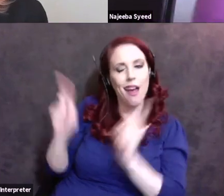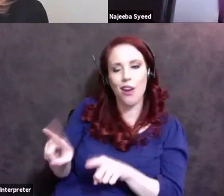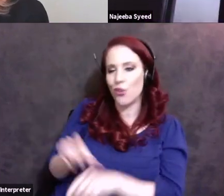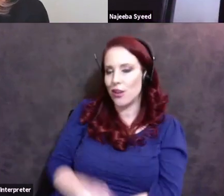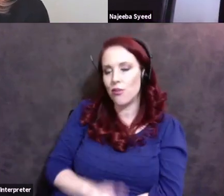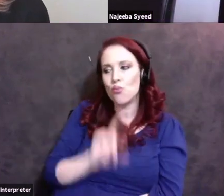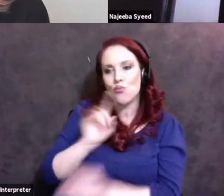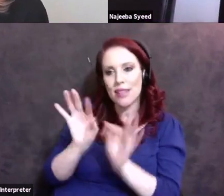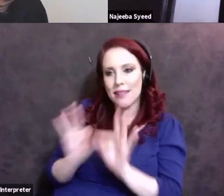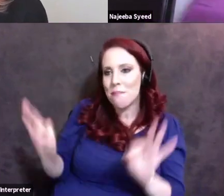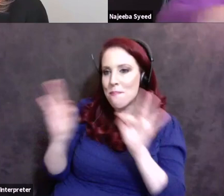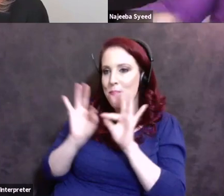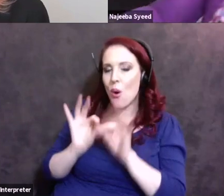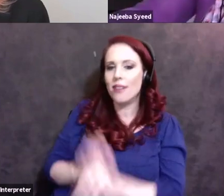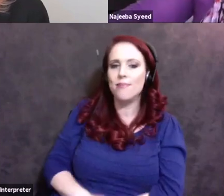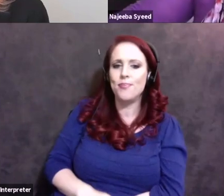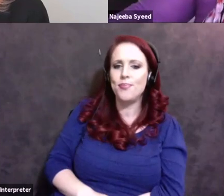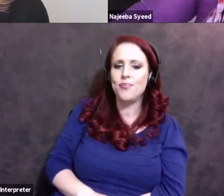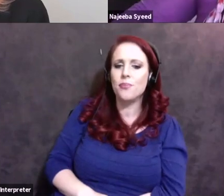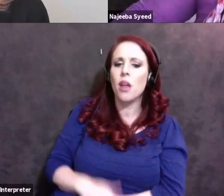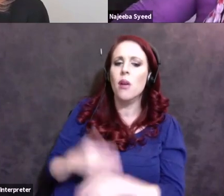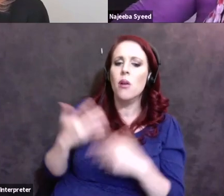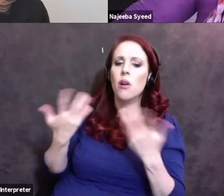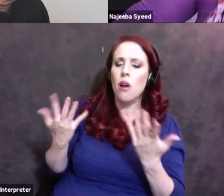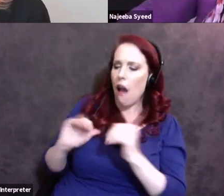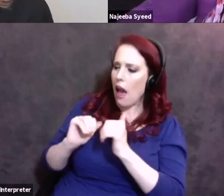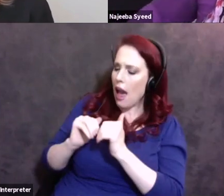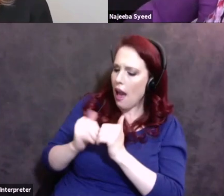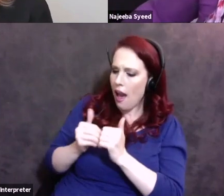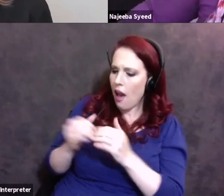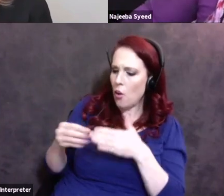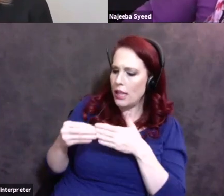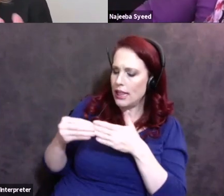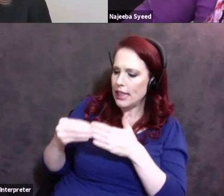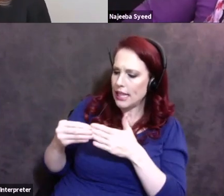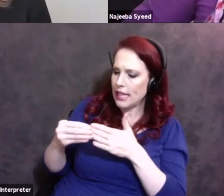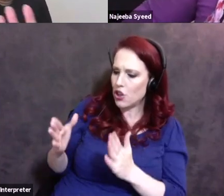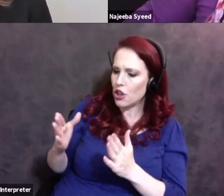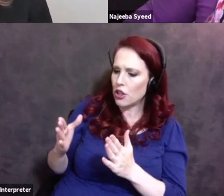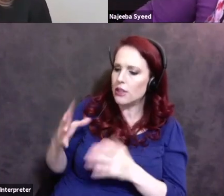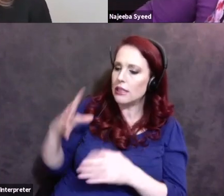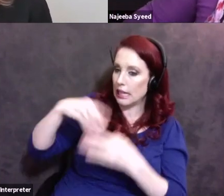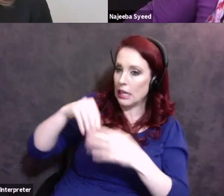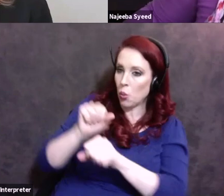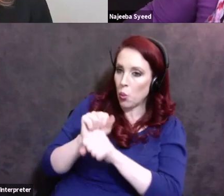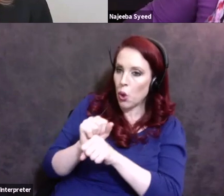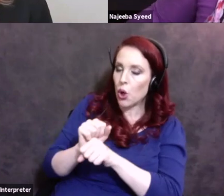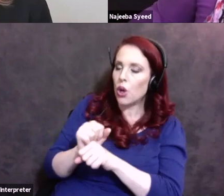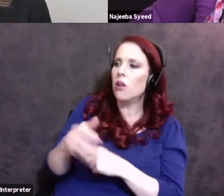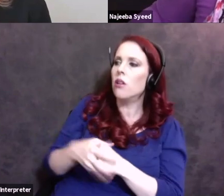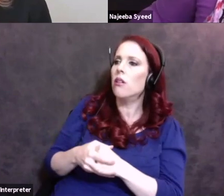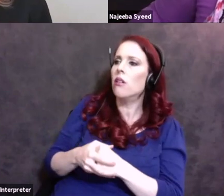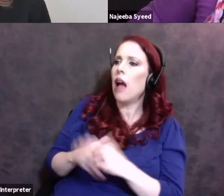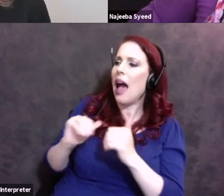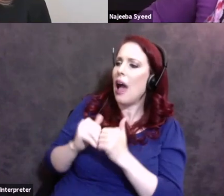So, how do leaders within the workplace, how do leaders build empathy in their organizations?